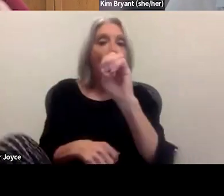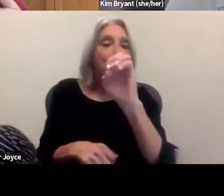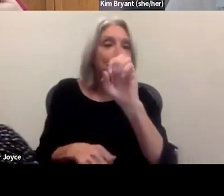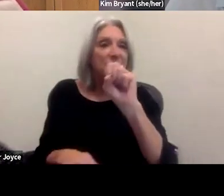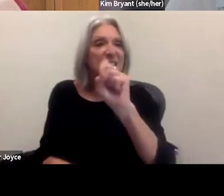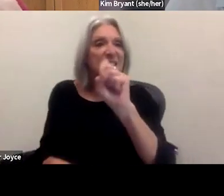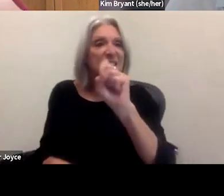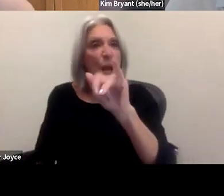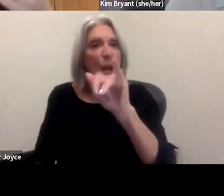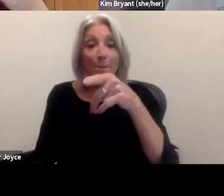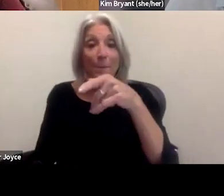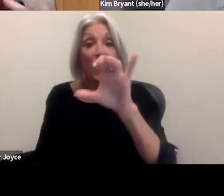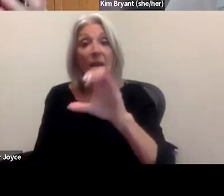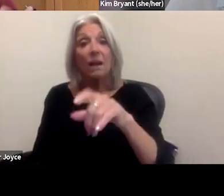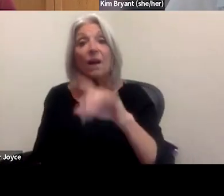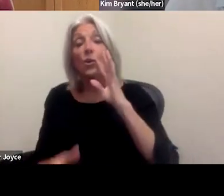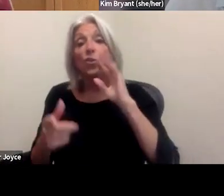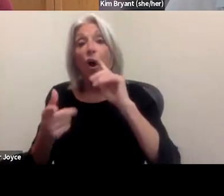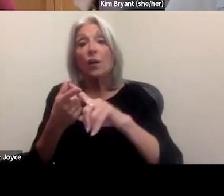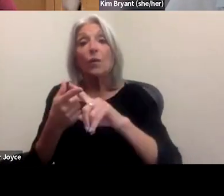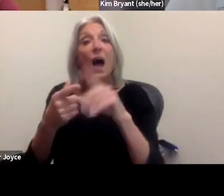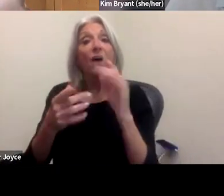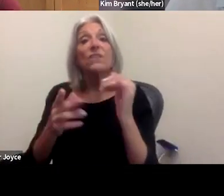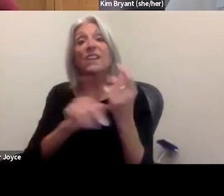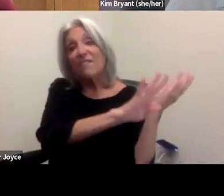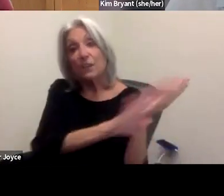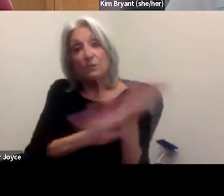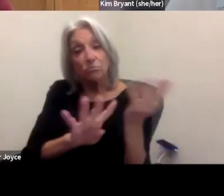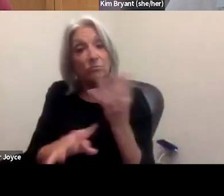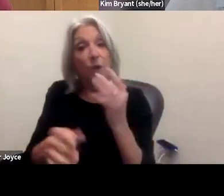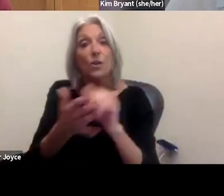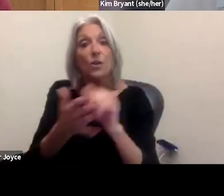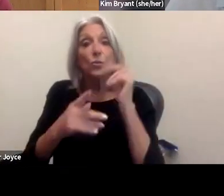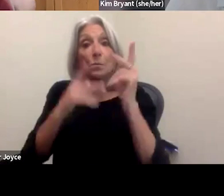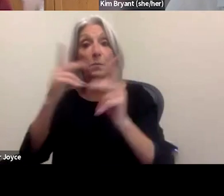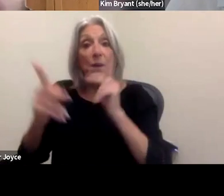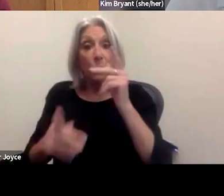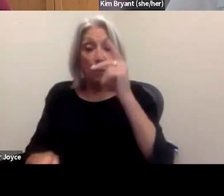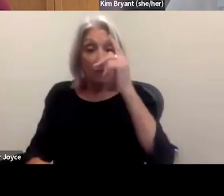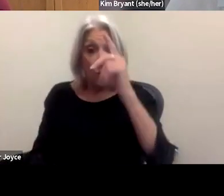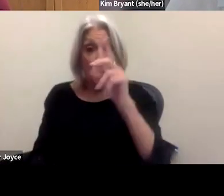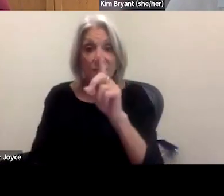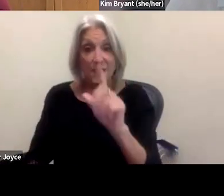against many people in professional environments, if you even make it that far as a disabled person